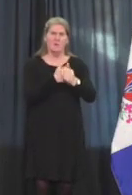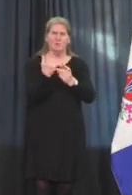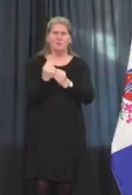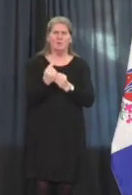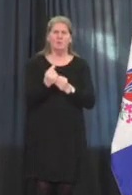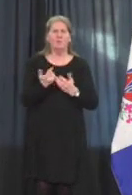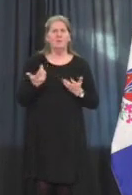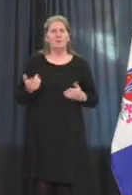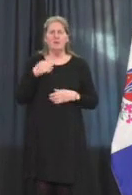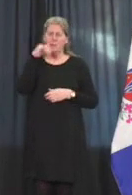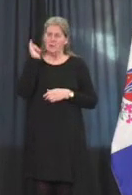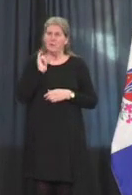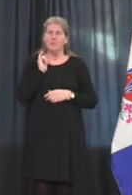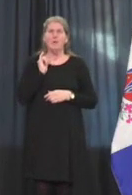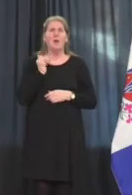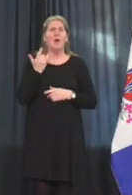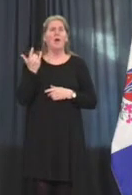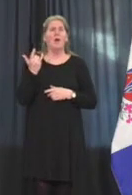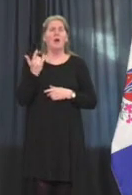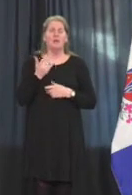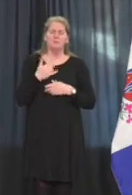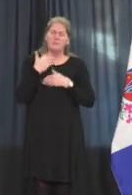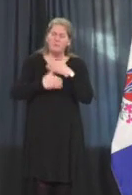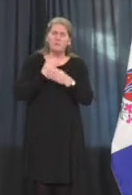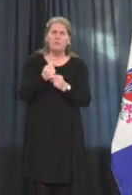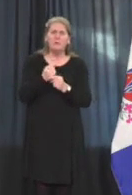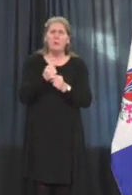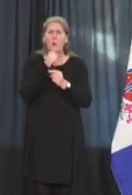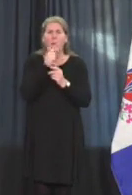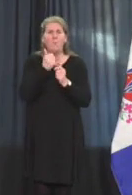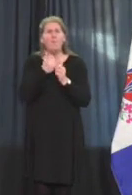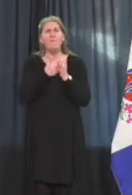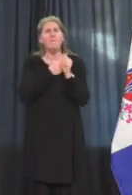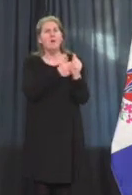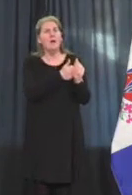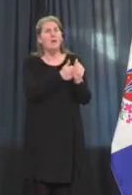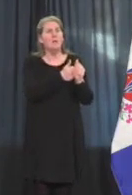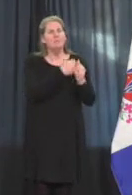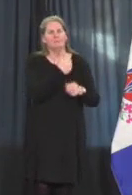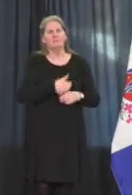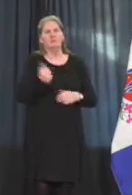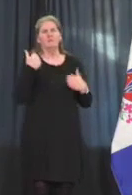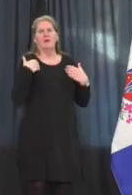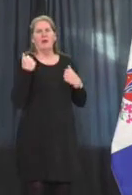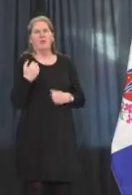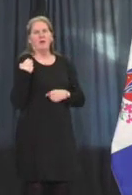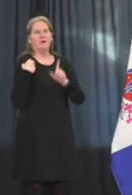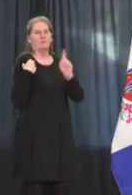GUIDED BY THE MEDICAL OFFICER OF HEALTH. IN THE YUKON, WE STILL HAVE THE